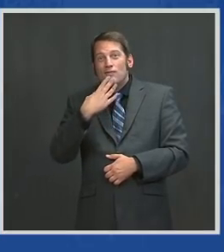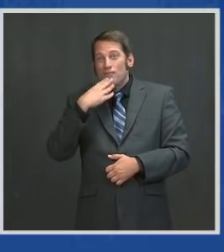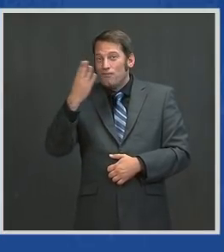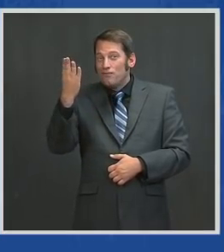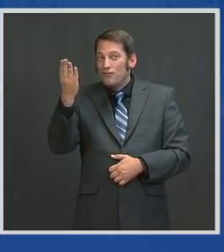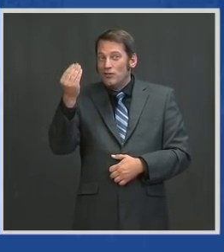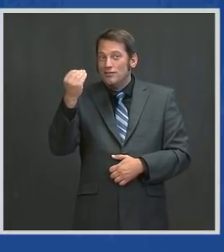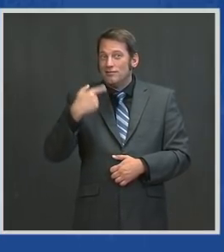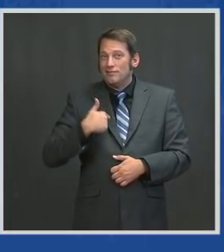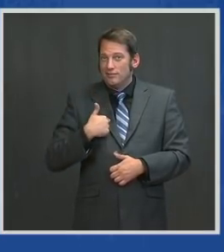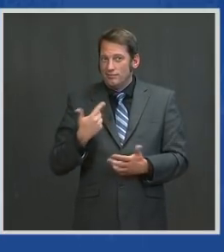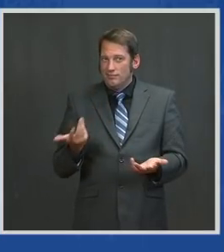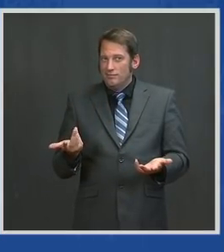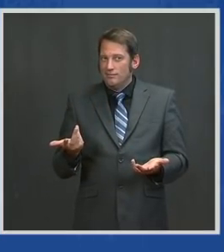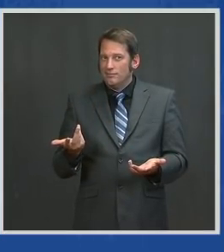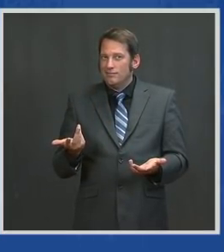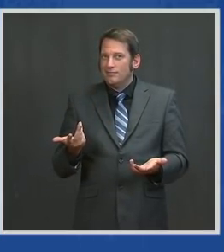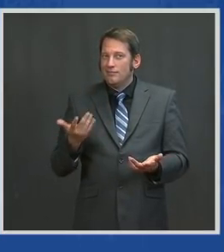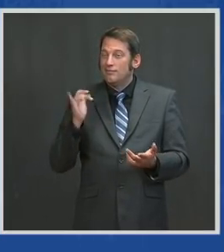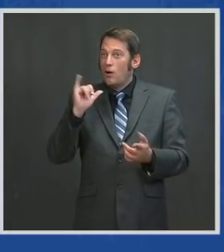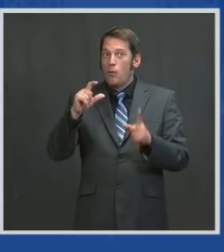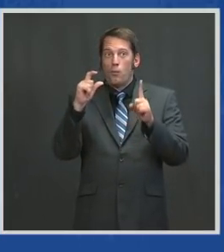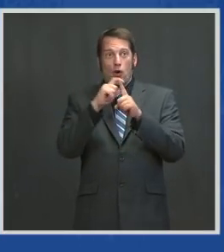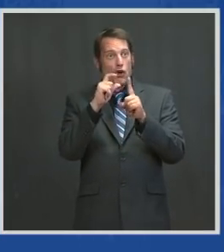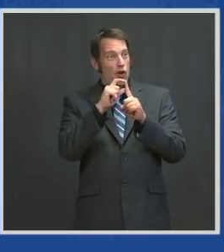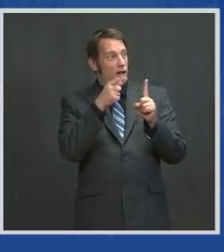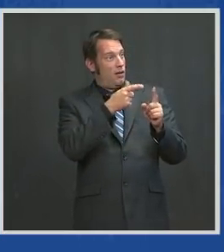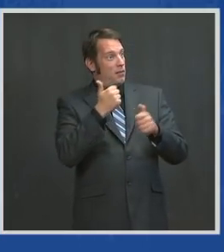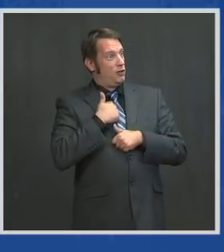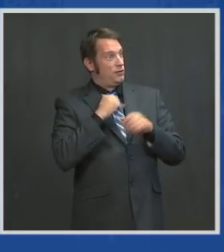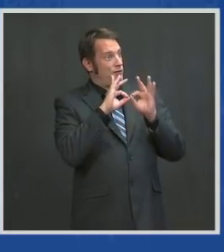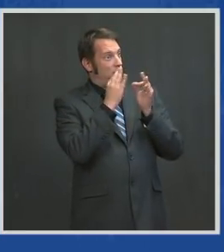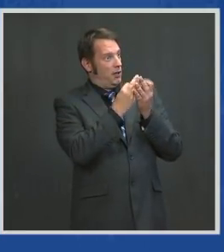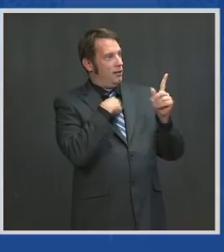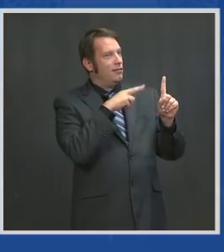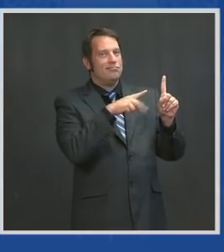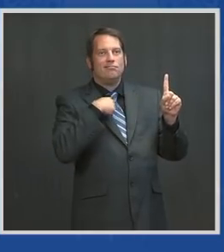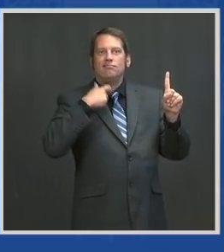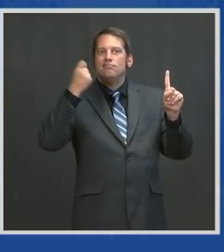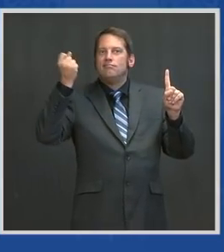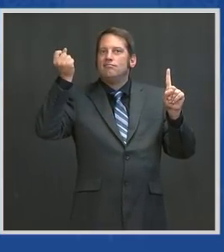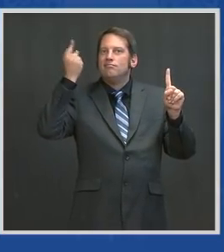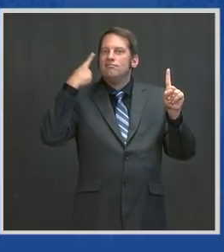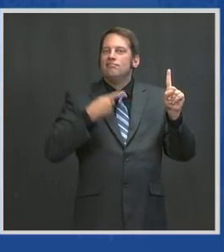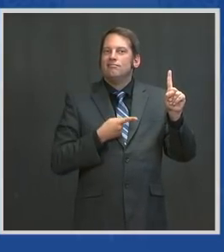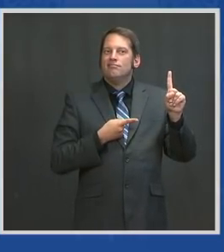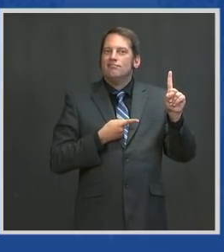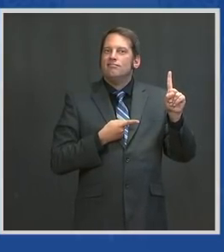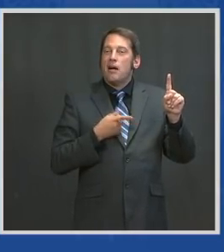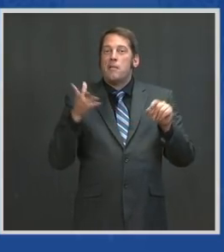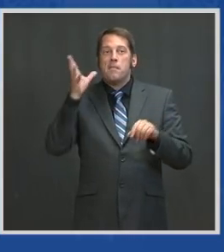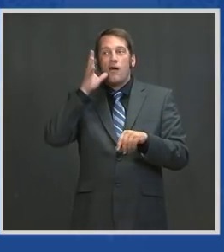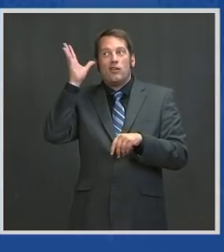really mean with both my parents actively serving in the military. My mom is a command chief and my dad currently deployed.